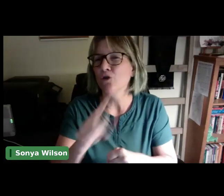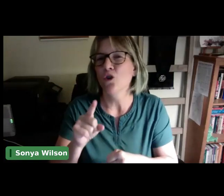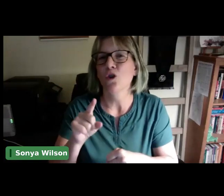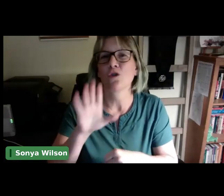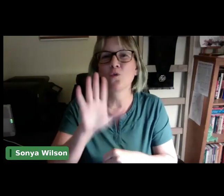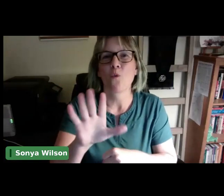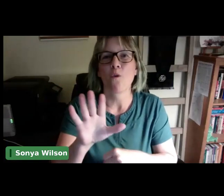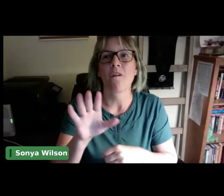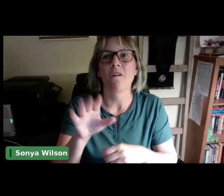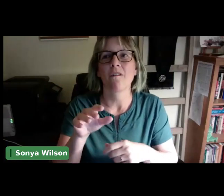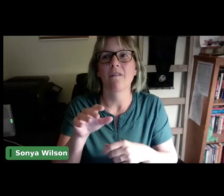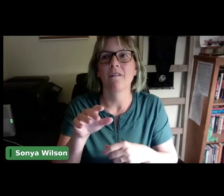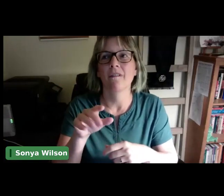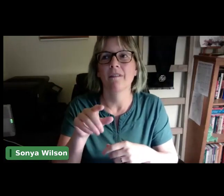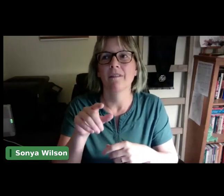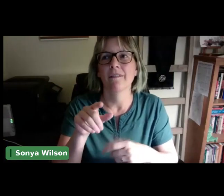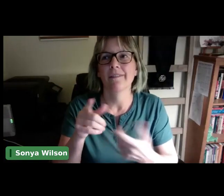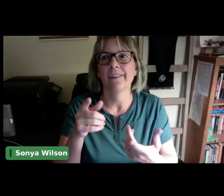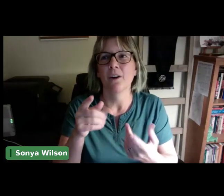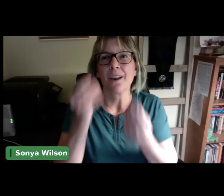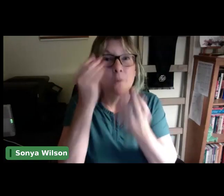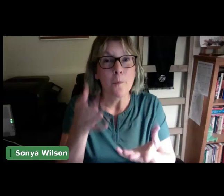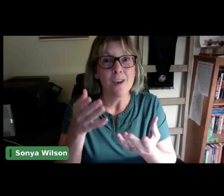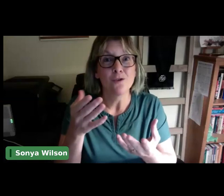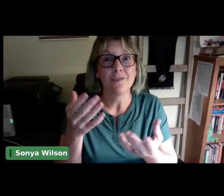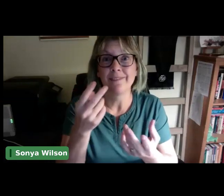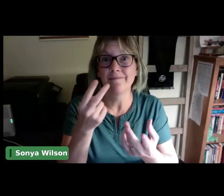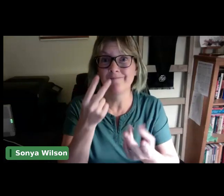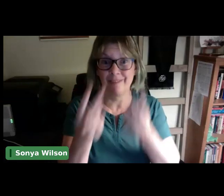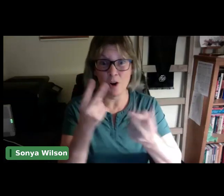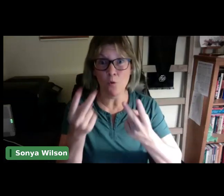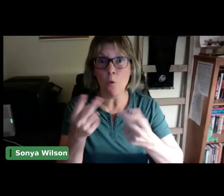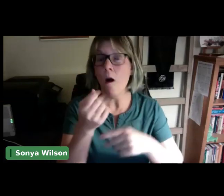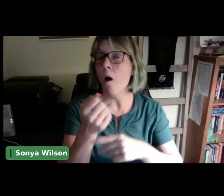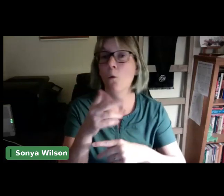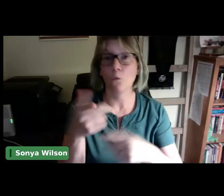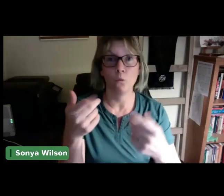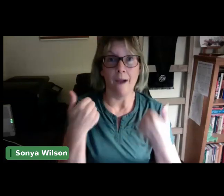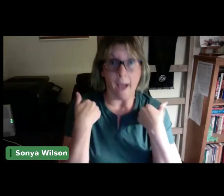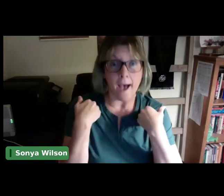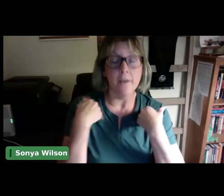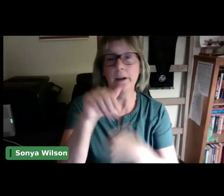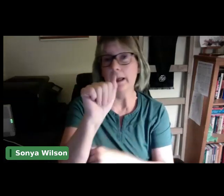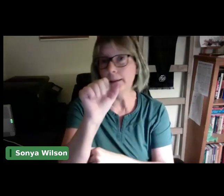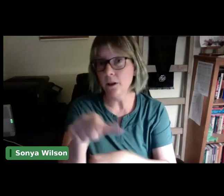Or if you have any kind of tours, it's important to make sure that your information is offered